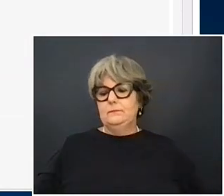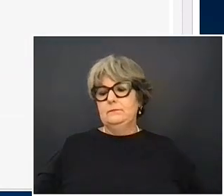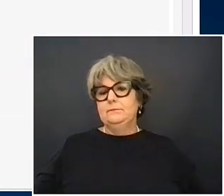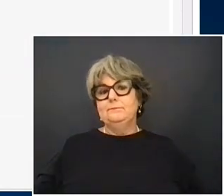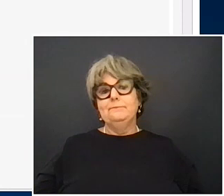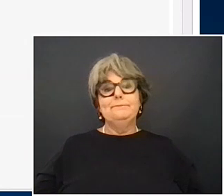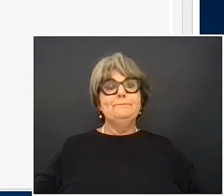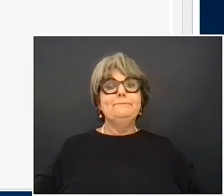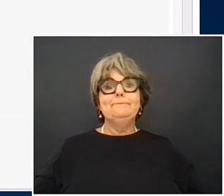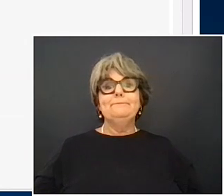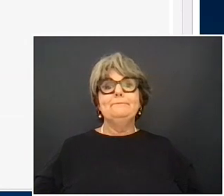Read the papers.